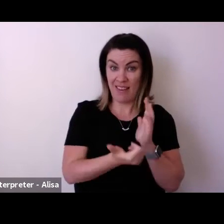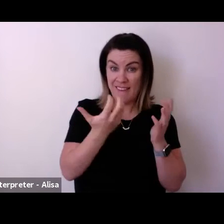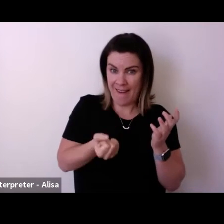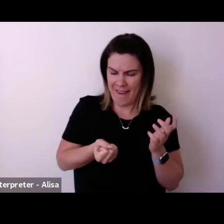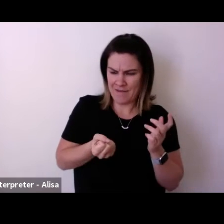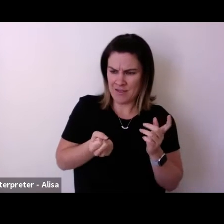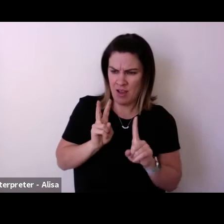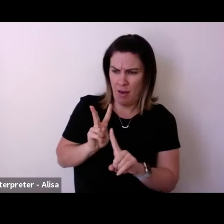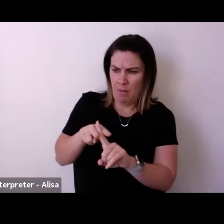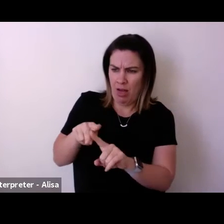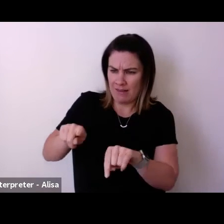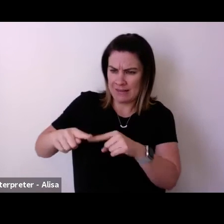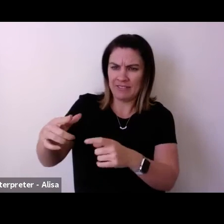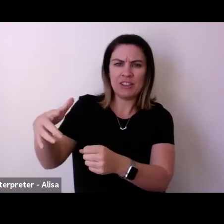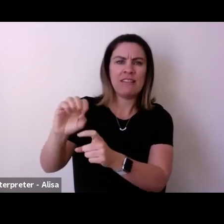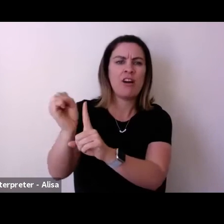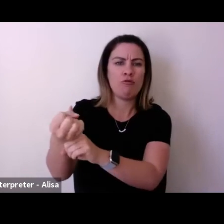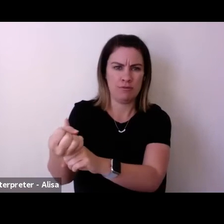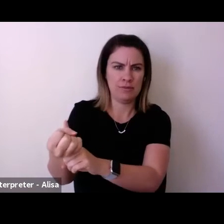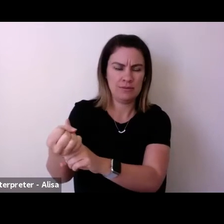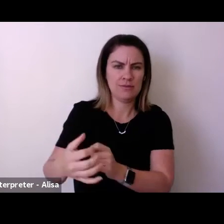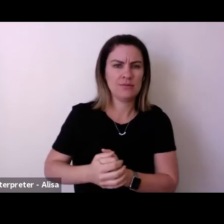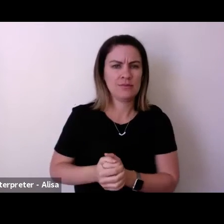It also strengthens relationships between the sector and industry